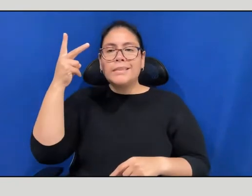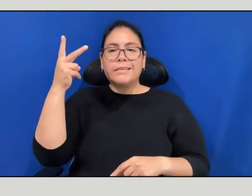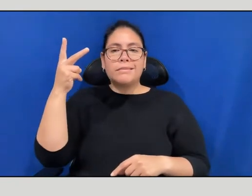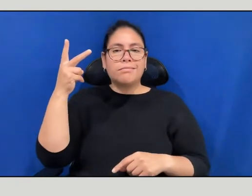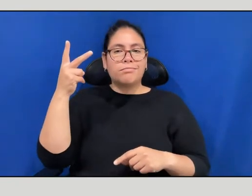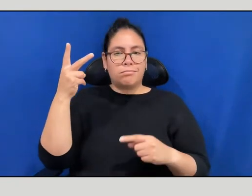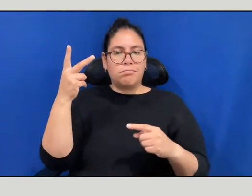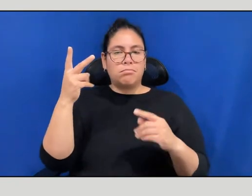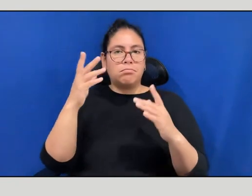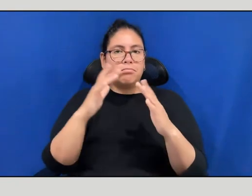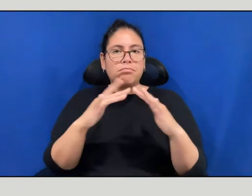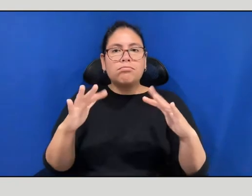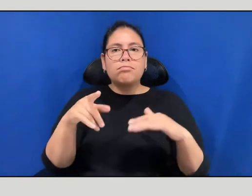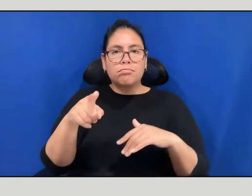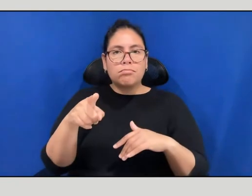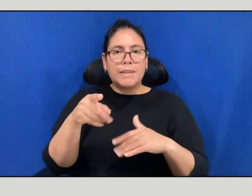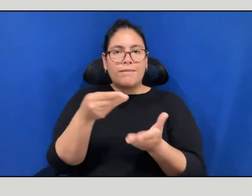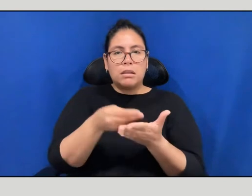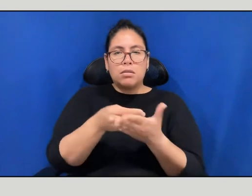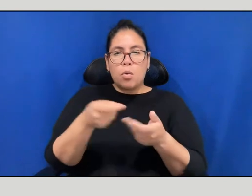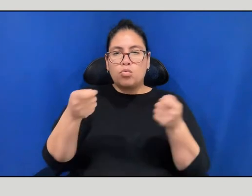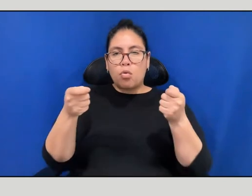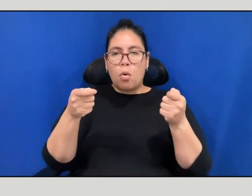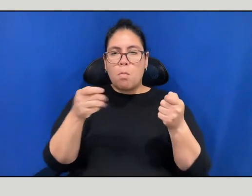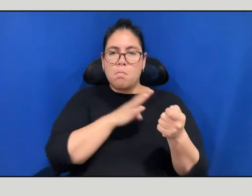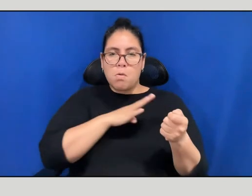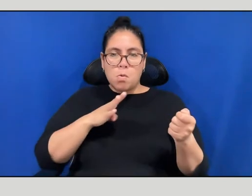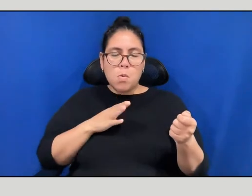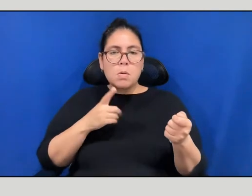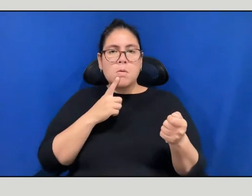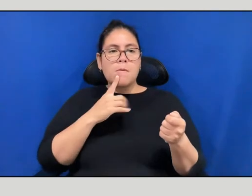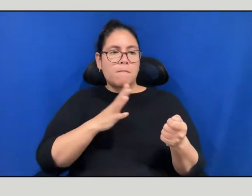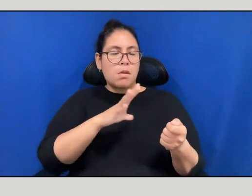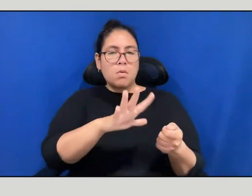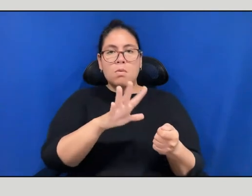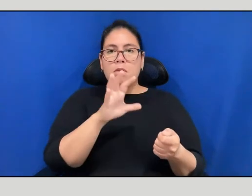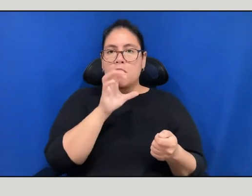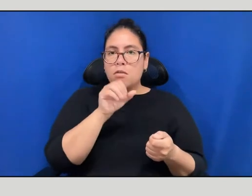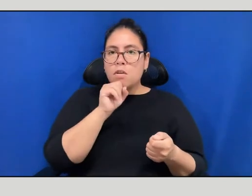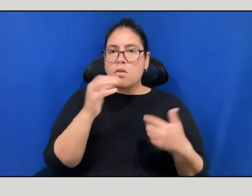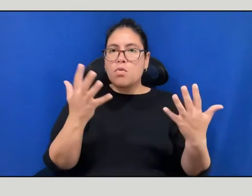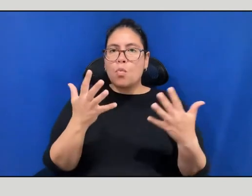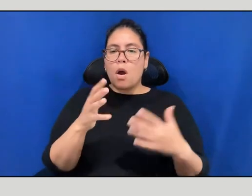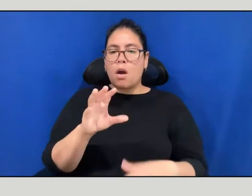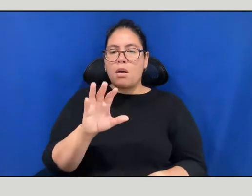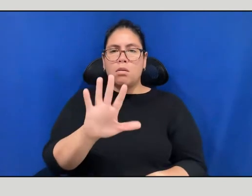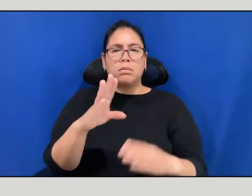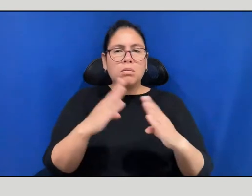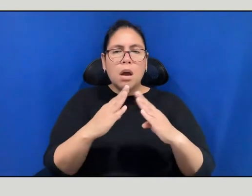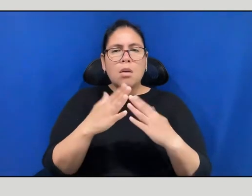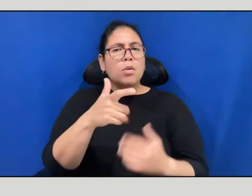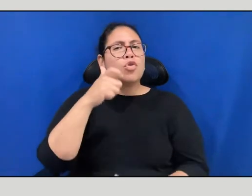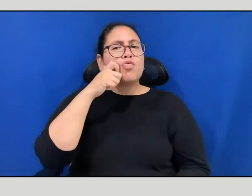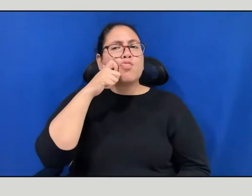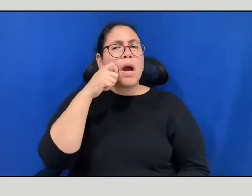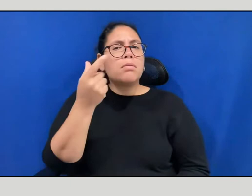and then at the end, we would say, "Okay, well, so what's your age, what municipality are you from, and what's your racial identity?" And when we would ask their racial identity,